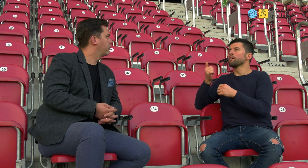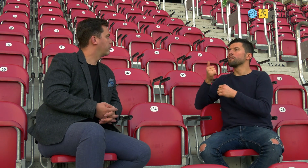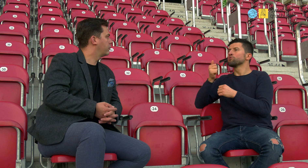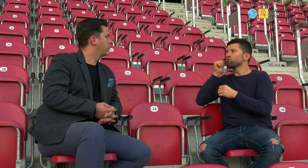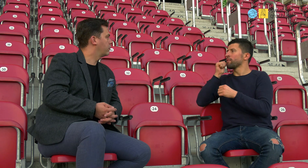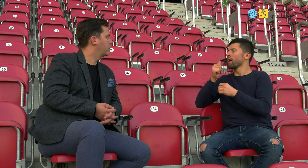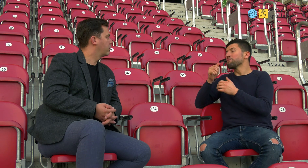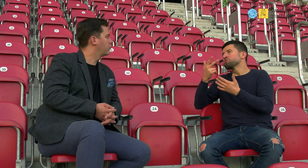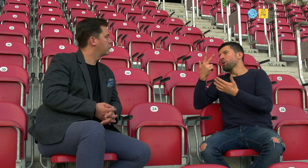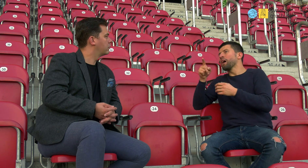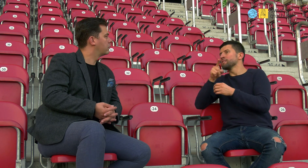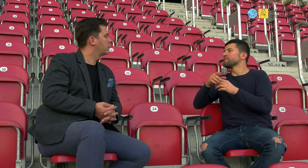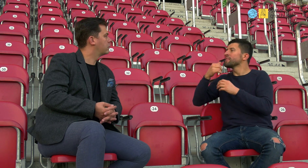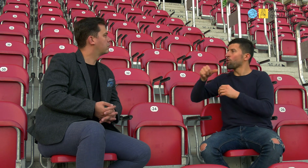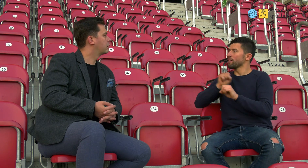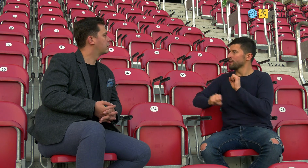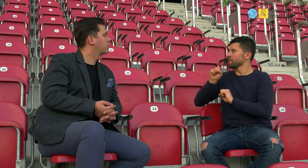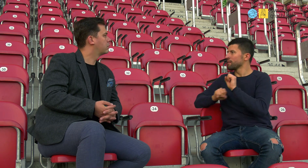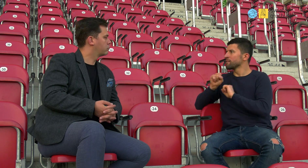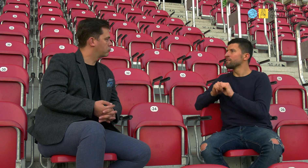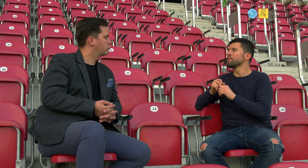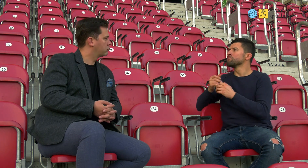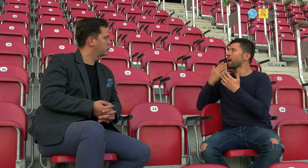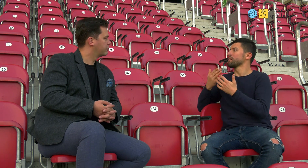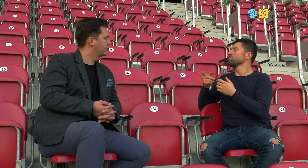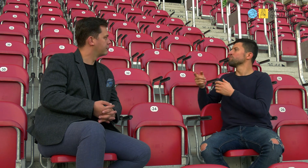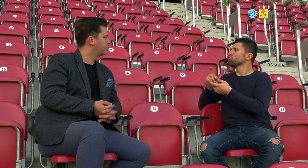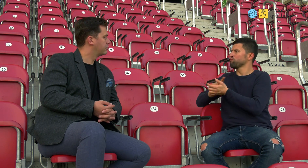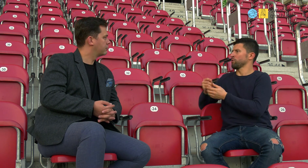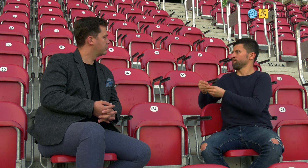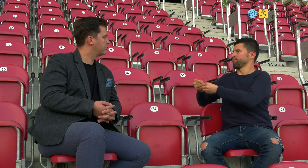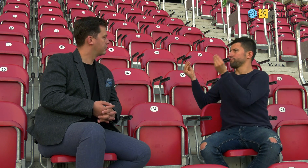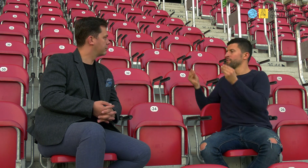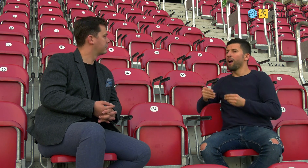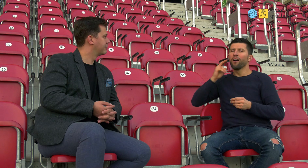They train every day or 3 times a week. As a result, they develop faster.